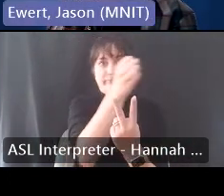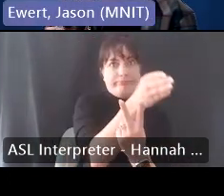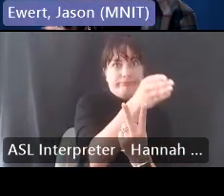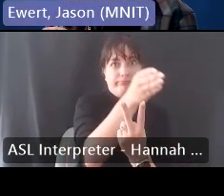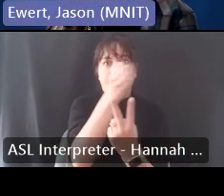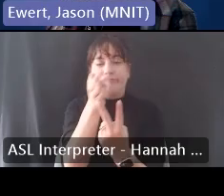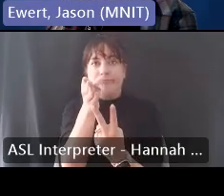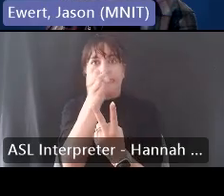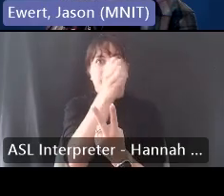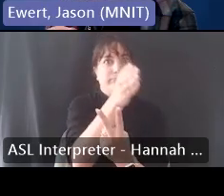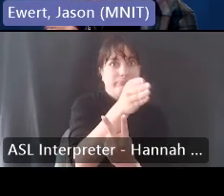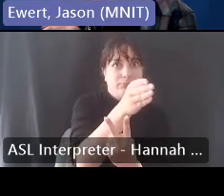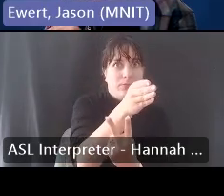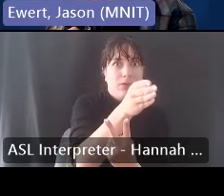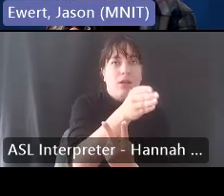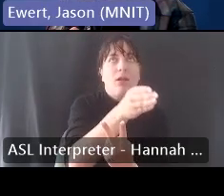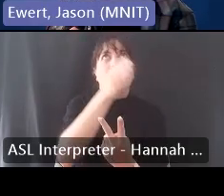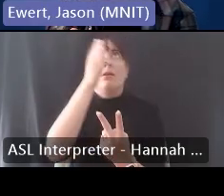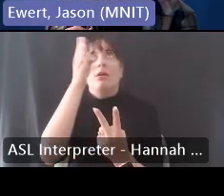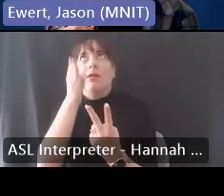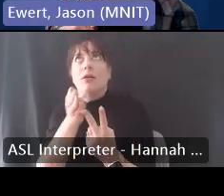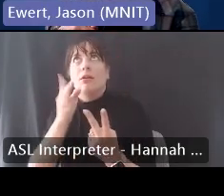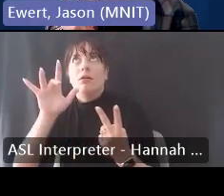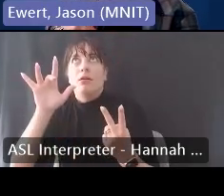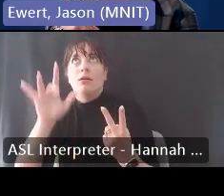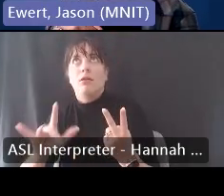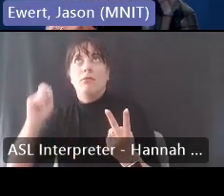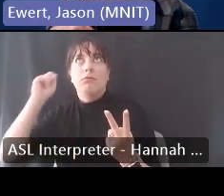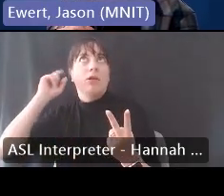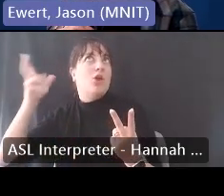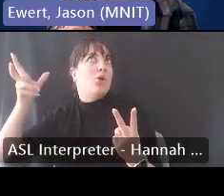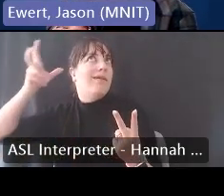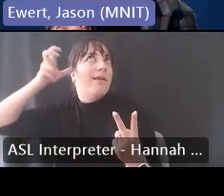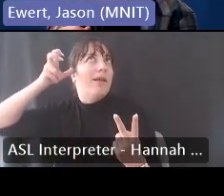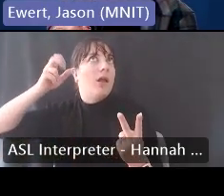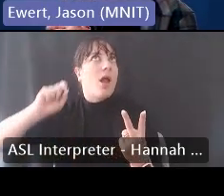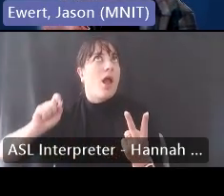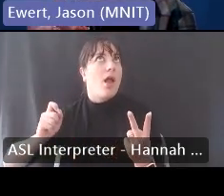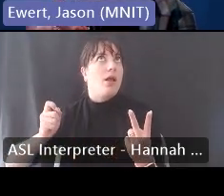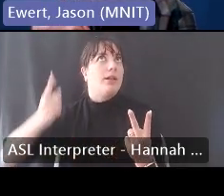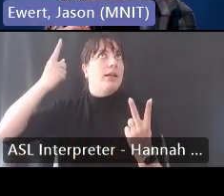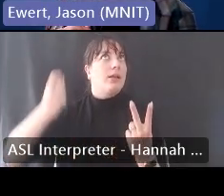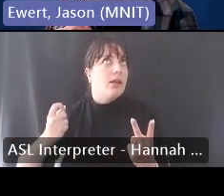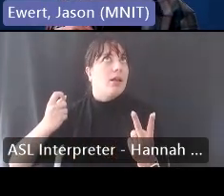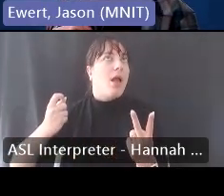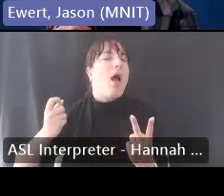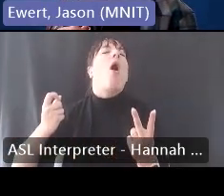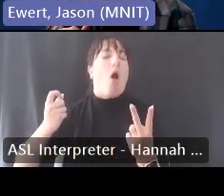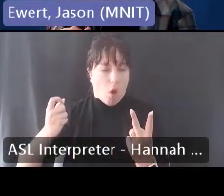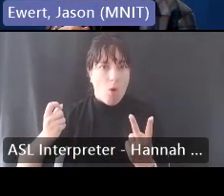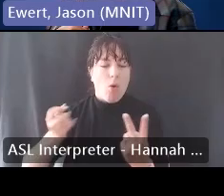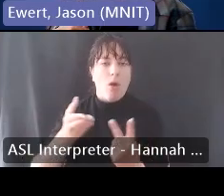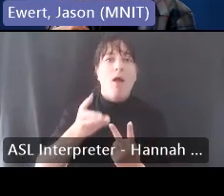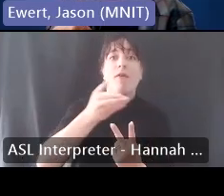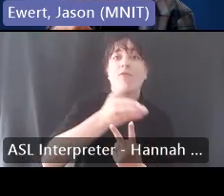knowing that the screen reader changed modes from reading to a focus mode or an input mode.